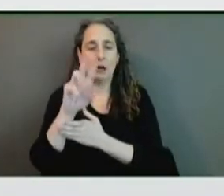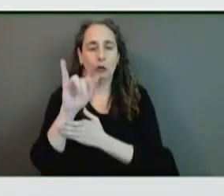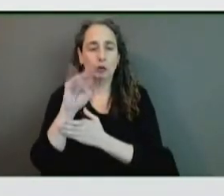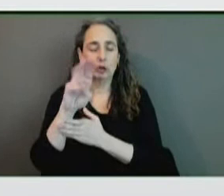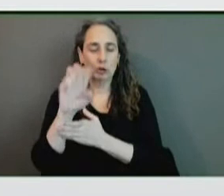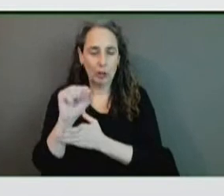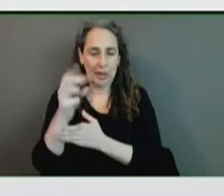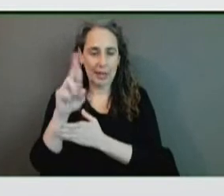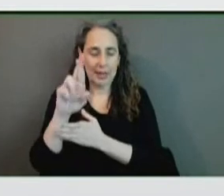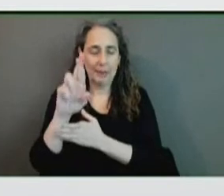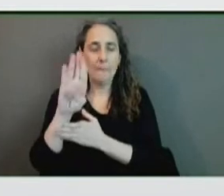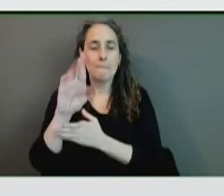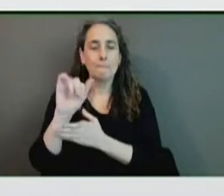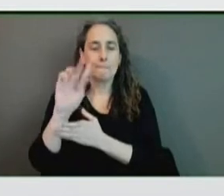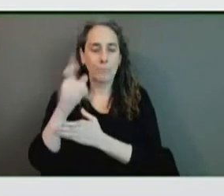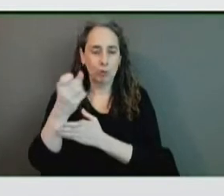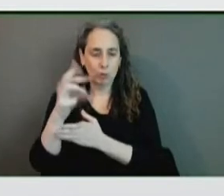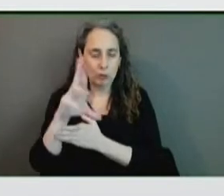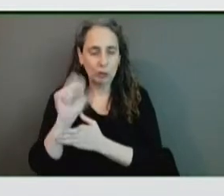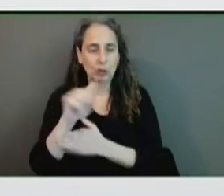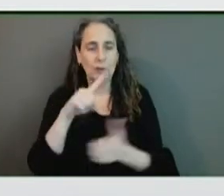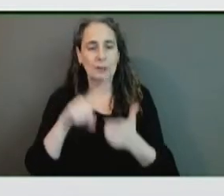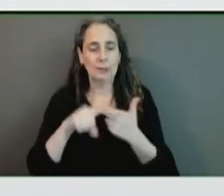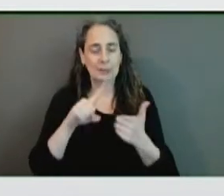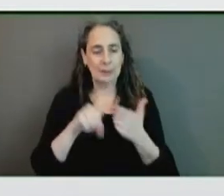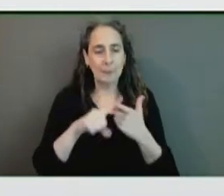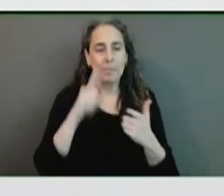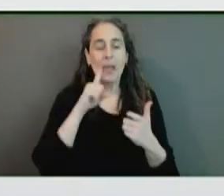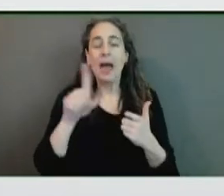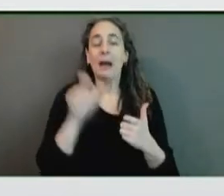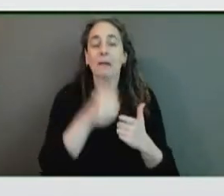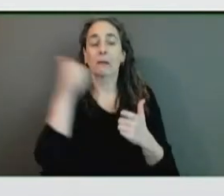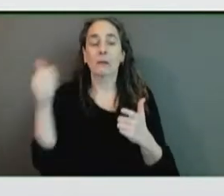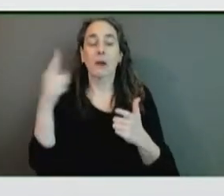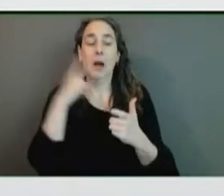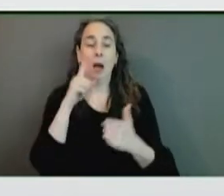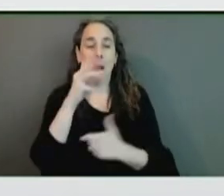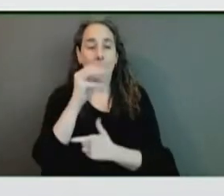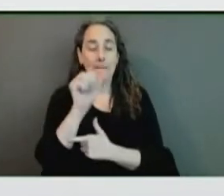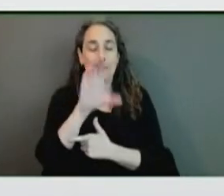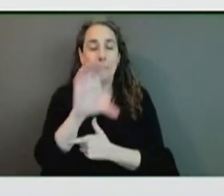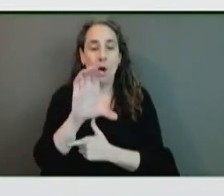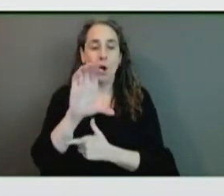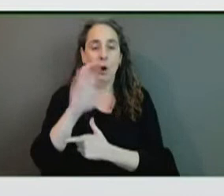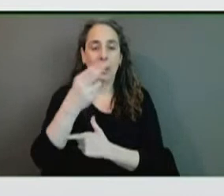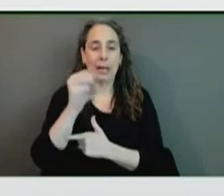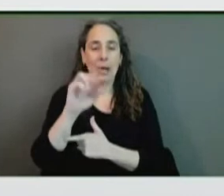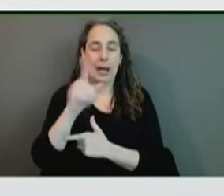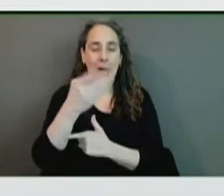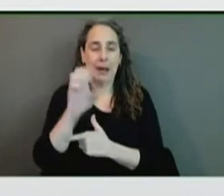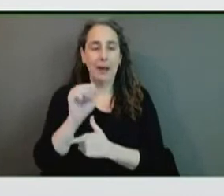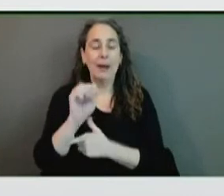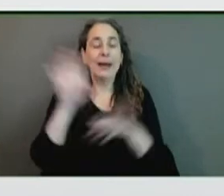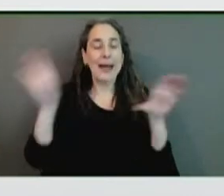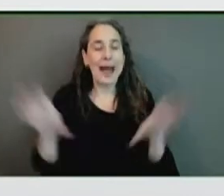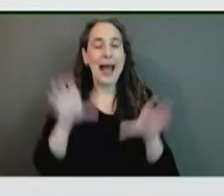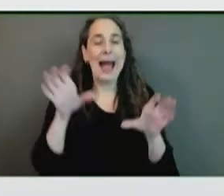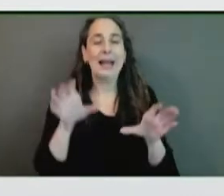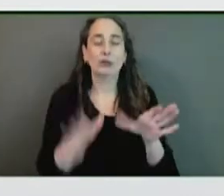Bridges as well as Schacknow, Donald Public Health and Emergency Preparedness